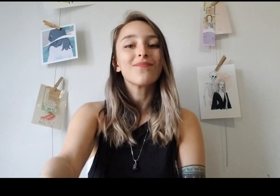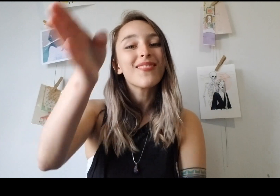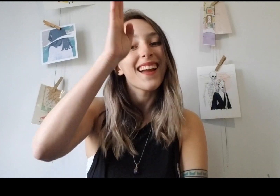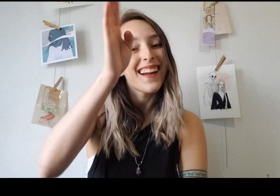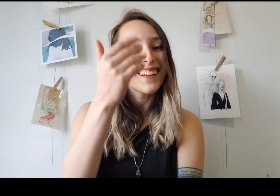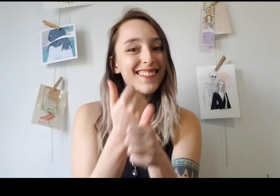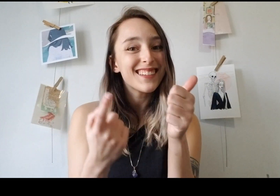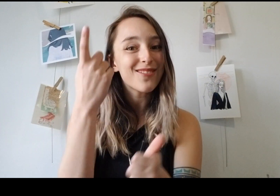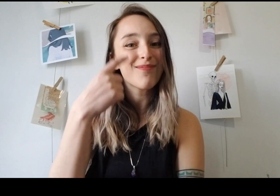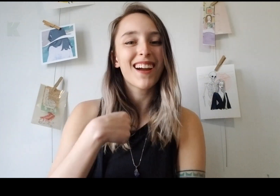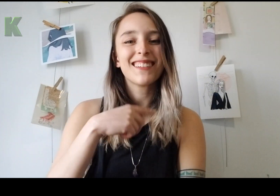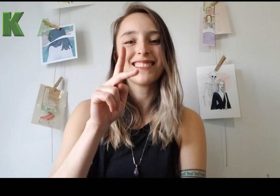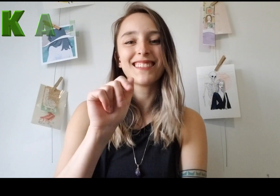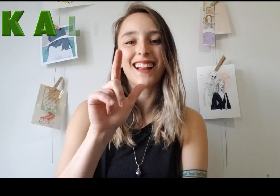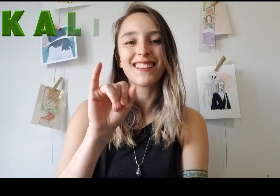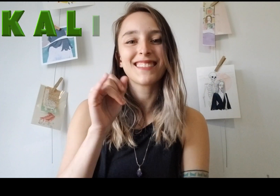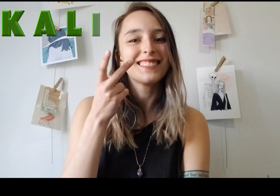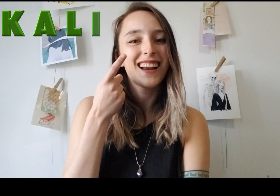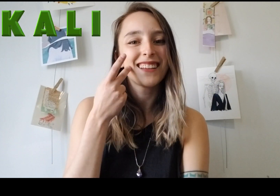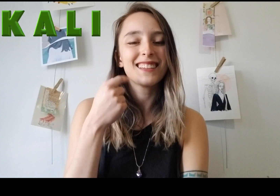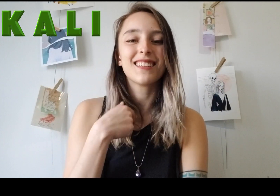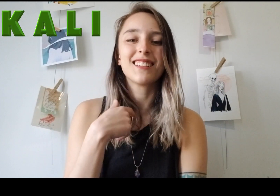Hello, everyone! My name is Kali.